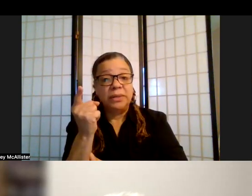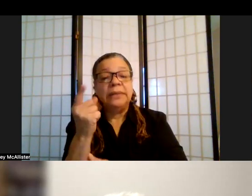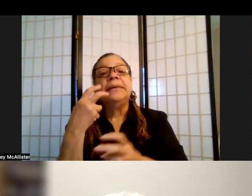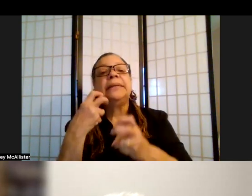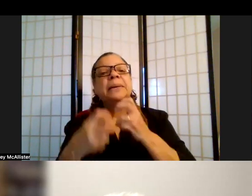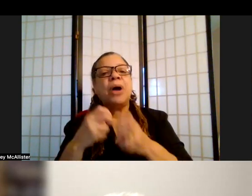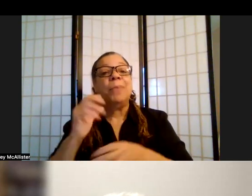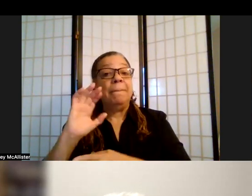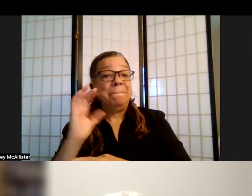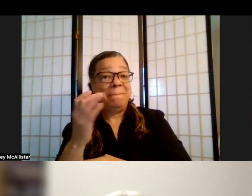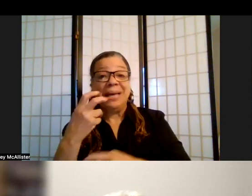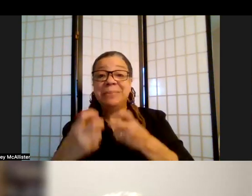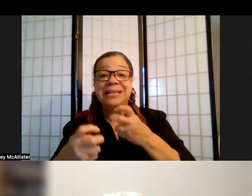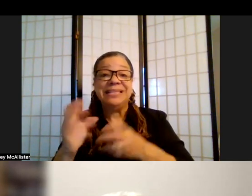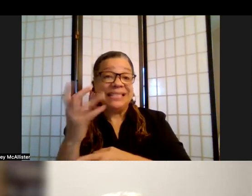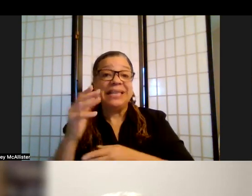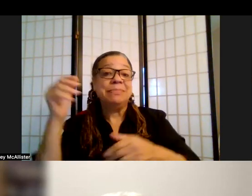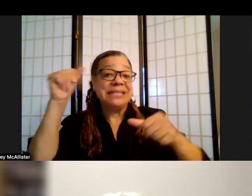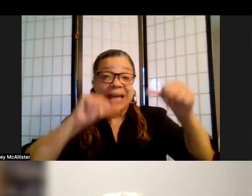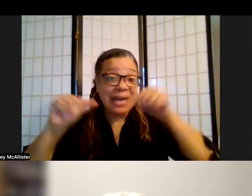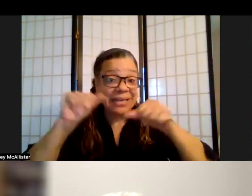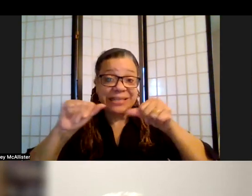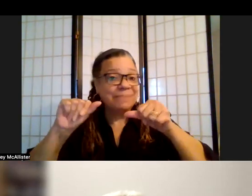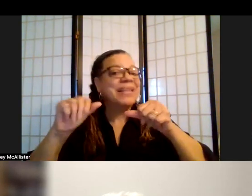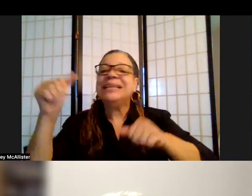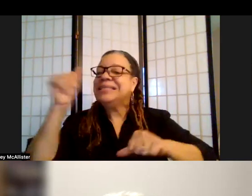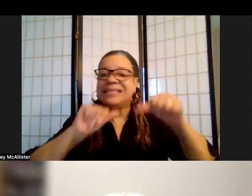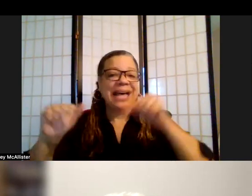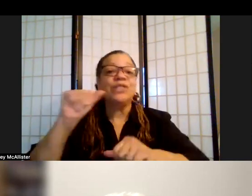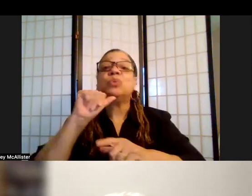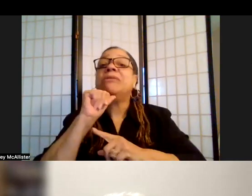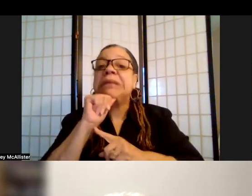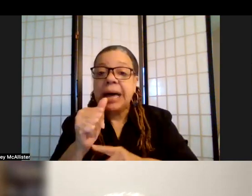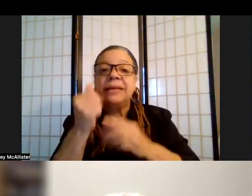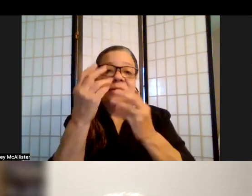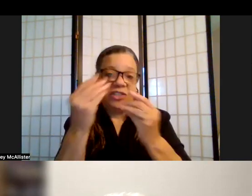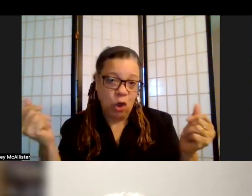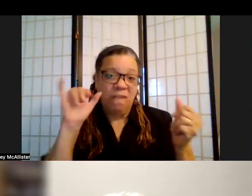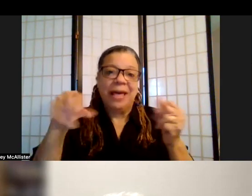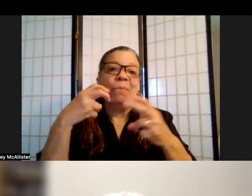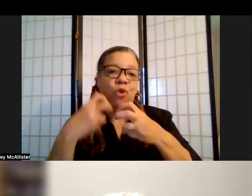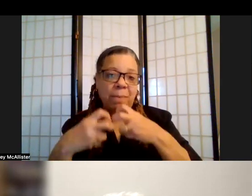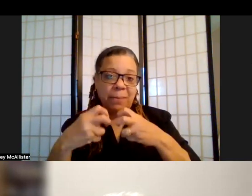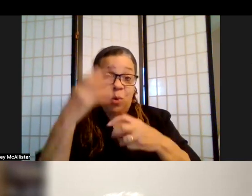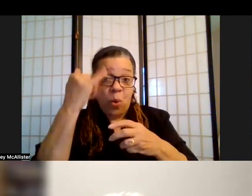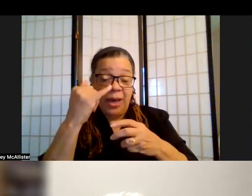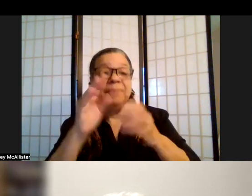but it's it's much more than science, and science alone will not solve the problem, uh, because development of drug resistance, in many ways,